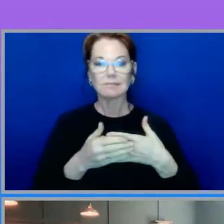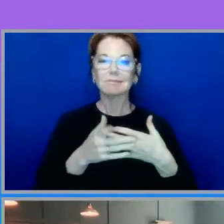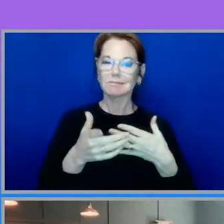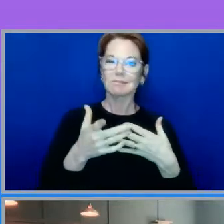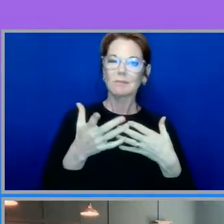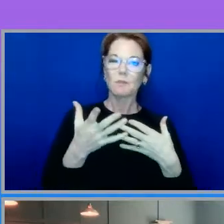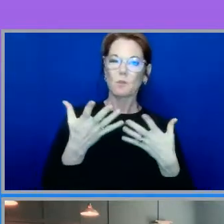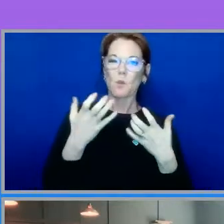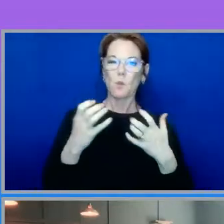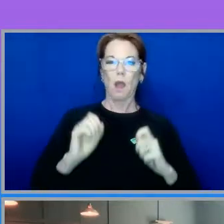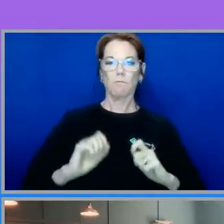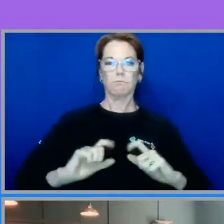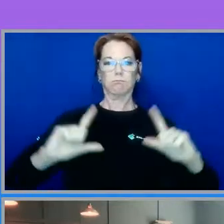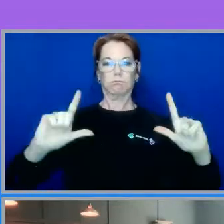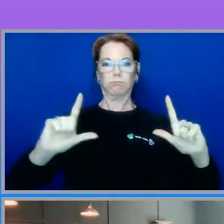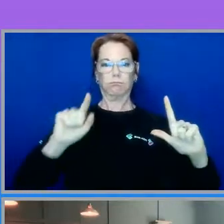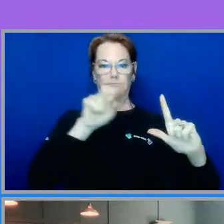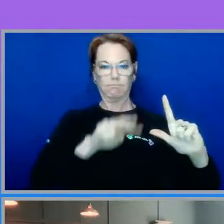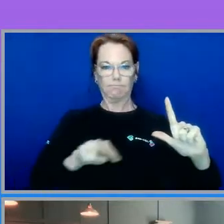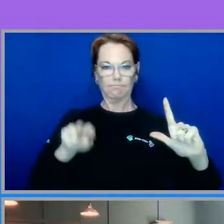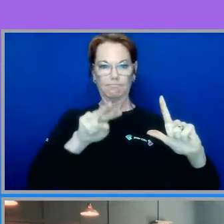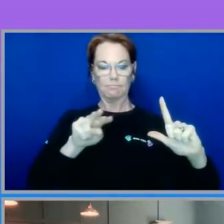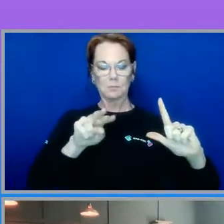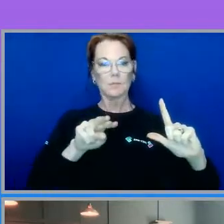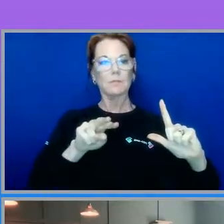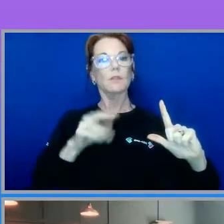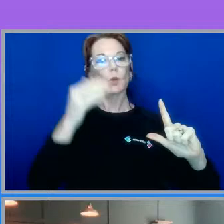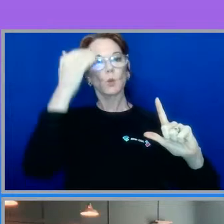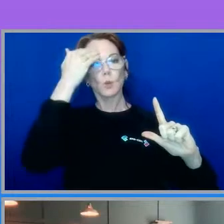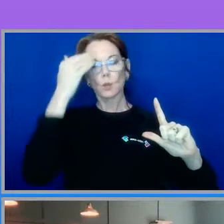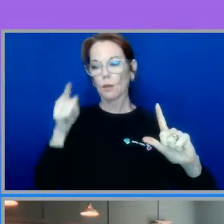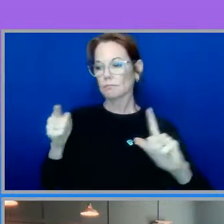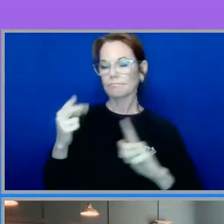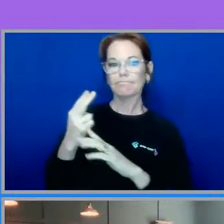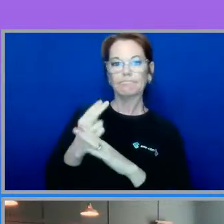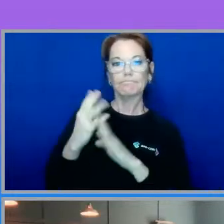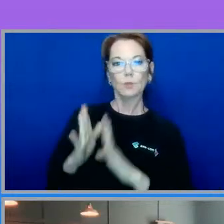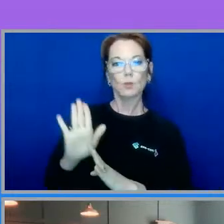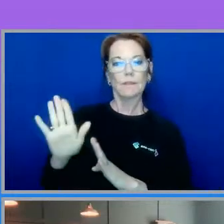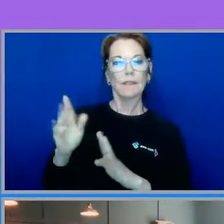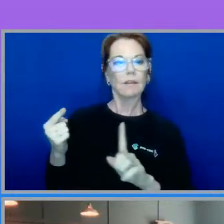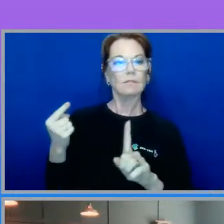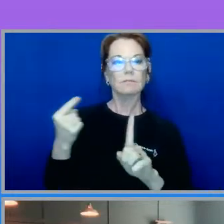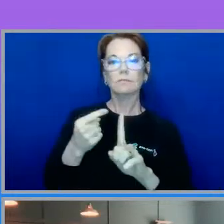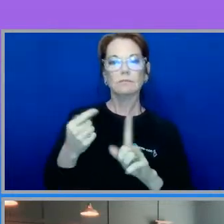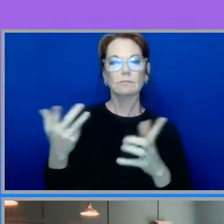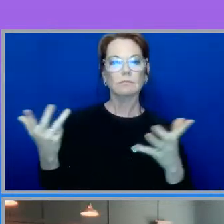humanize it. We always want to get back to that place of what is the user's job or goal. I find it easier to internalize